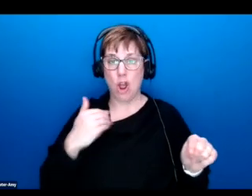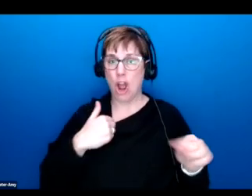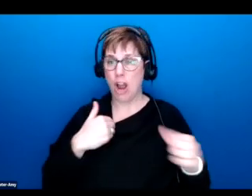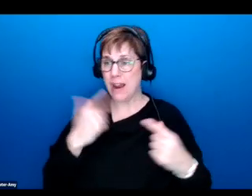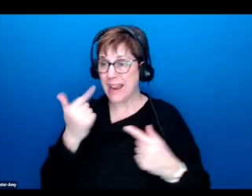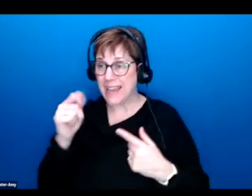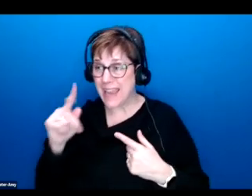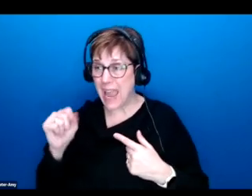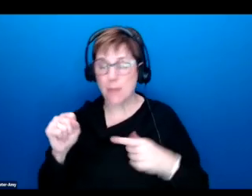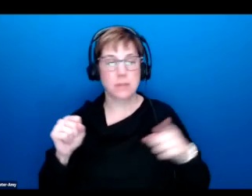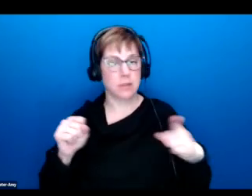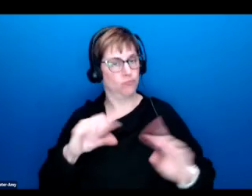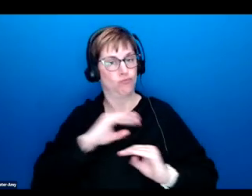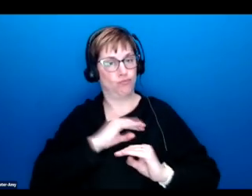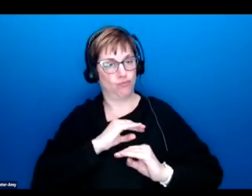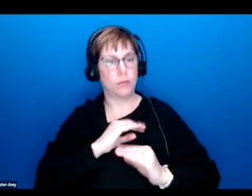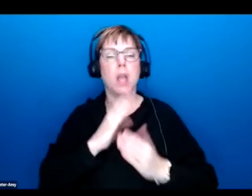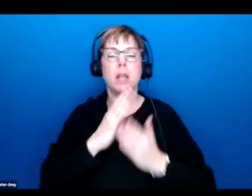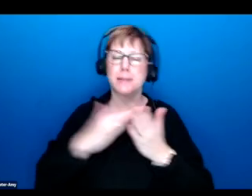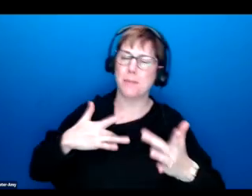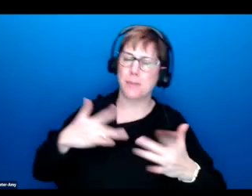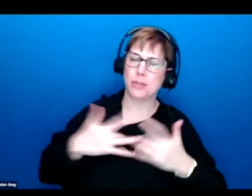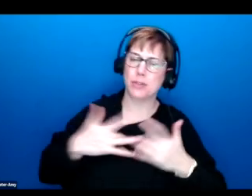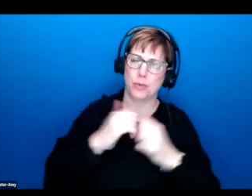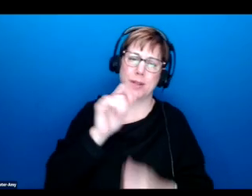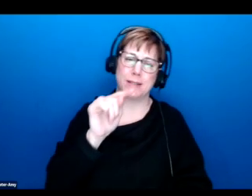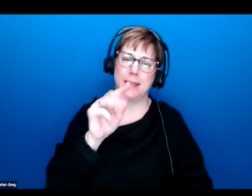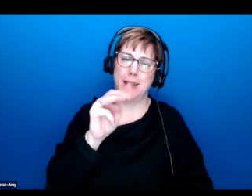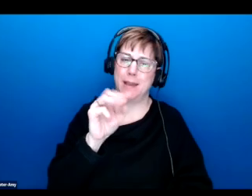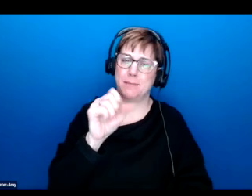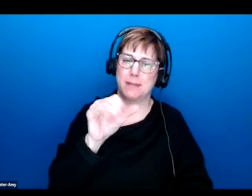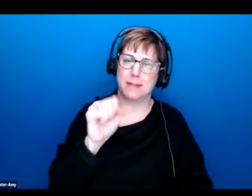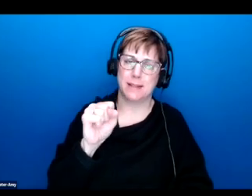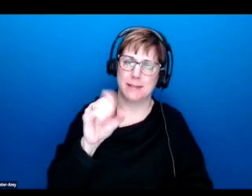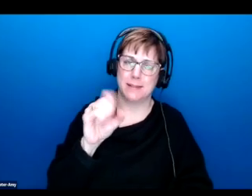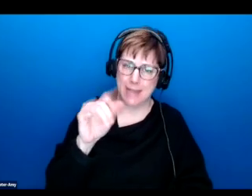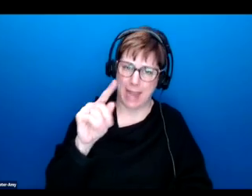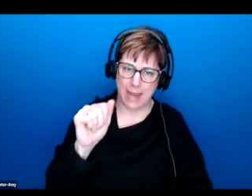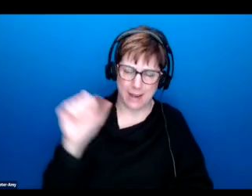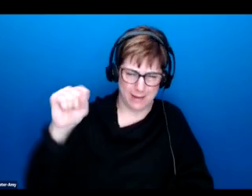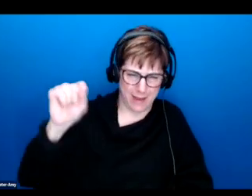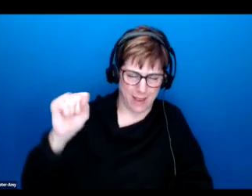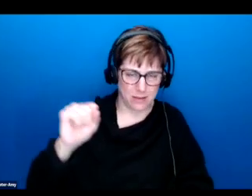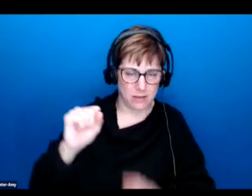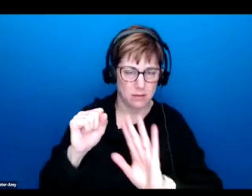Yes, there are concerns with the T-MSIS dataset, but given that it is one of